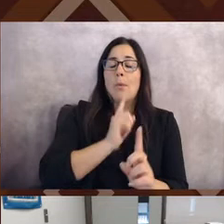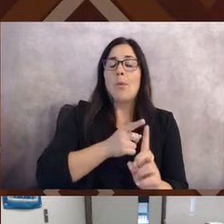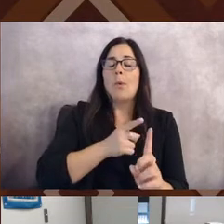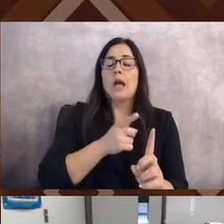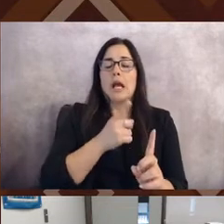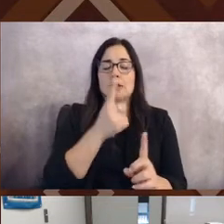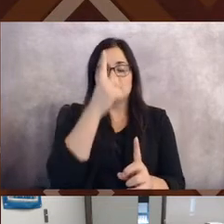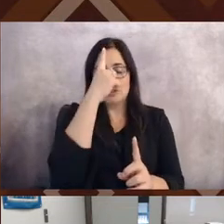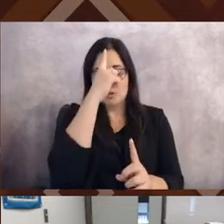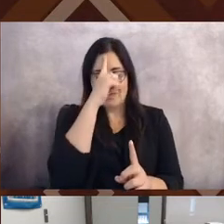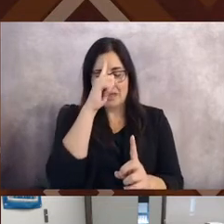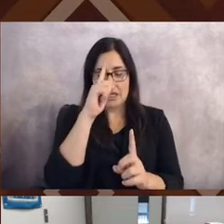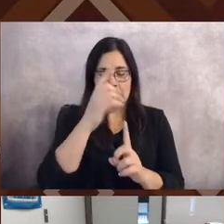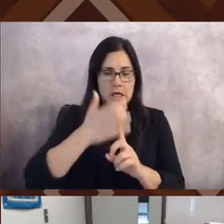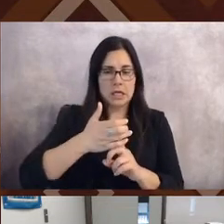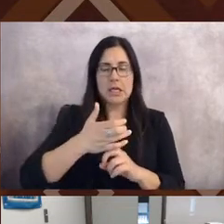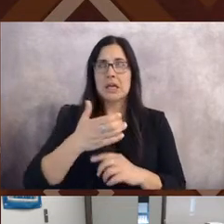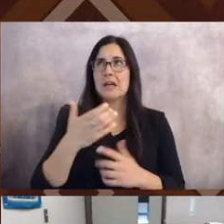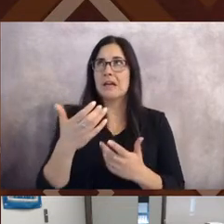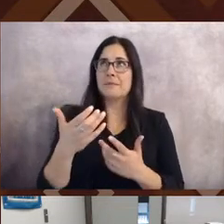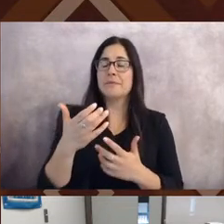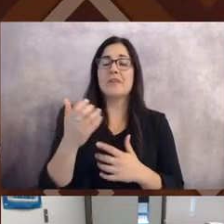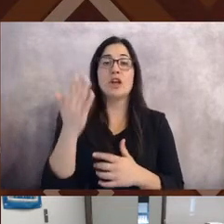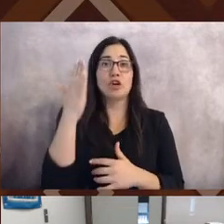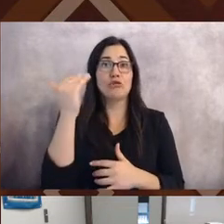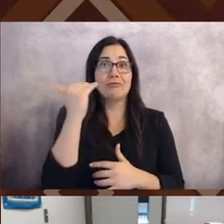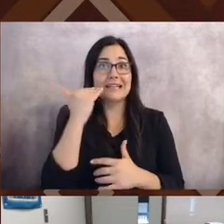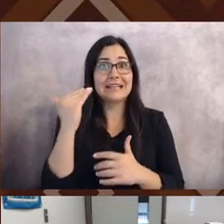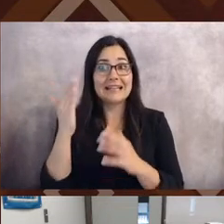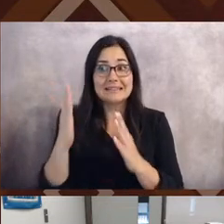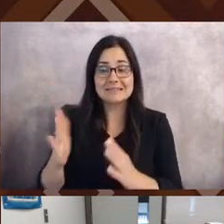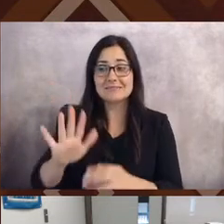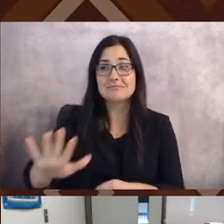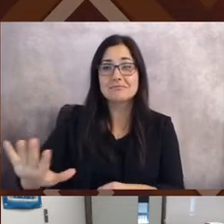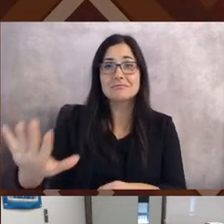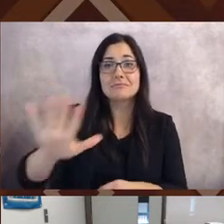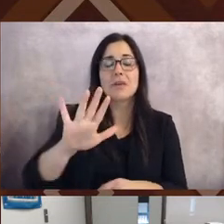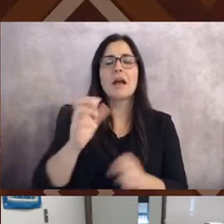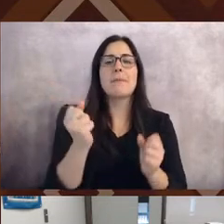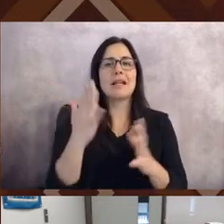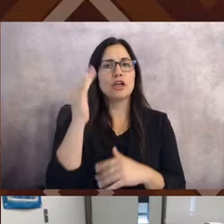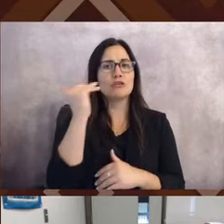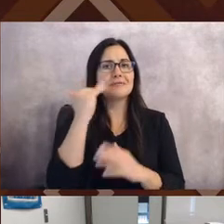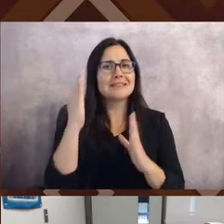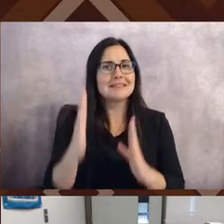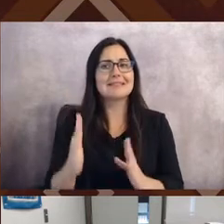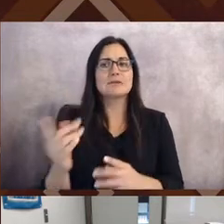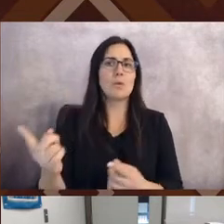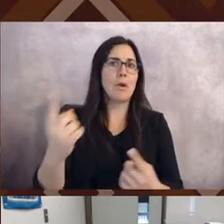you know, so many of these Koreans and many of these Koreans that that came over were very, very, very well educated.